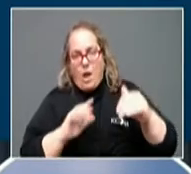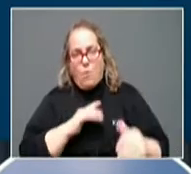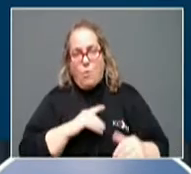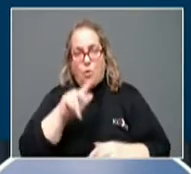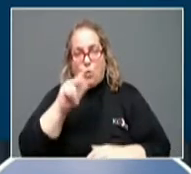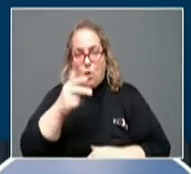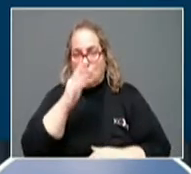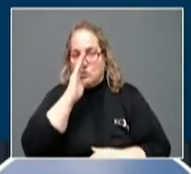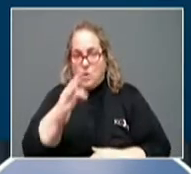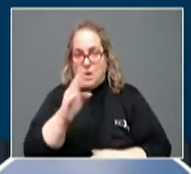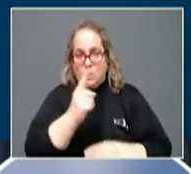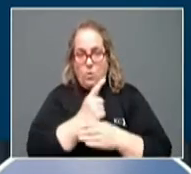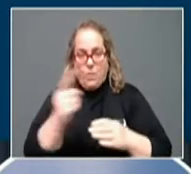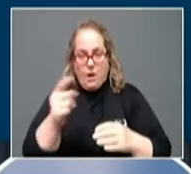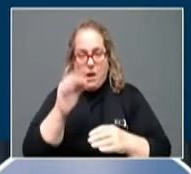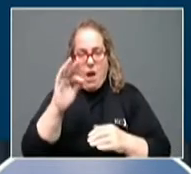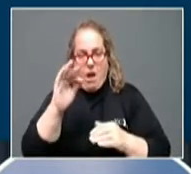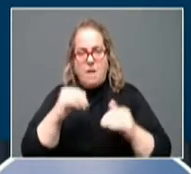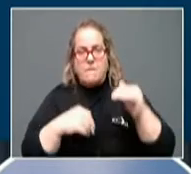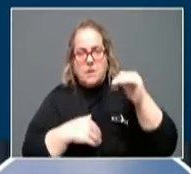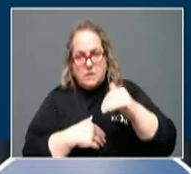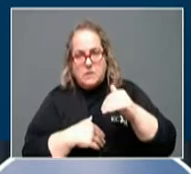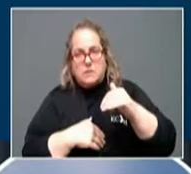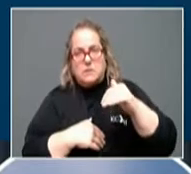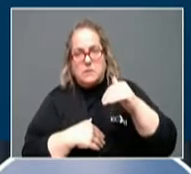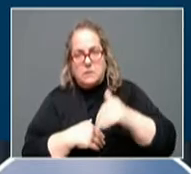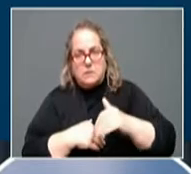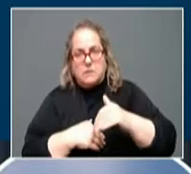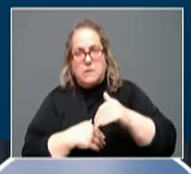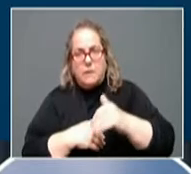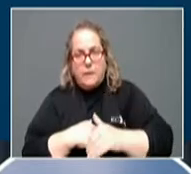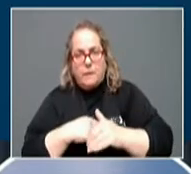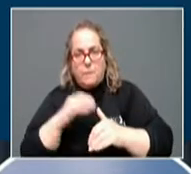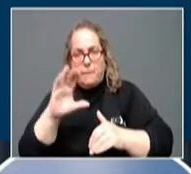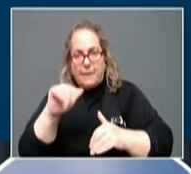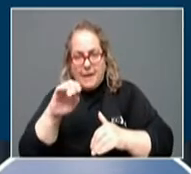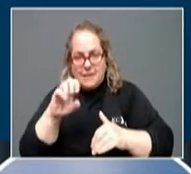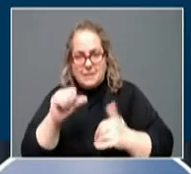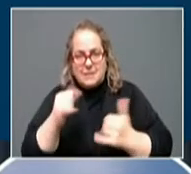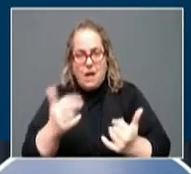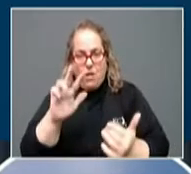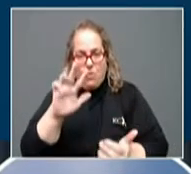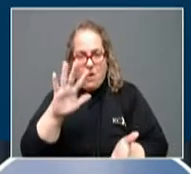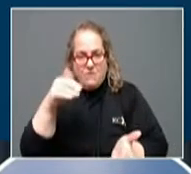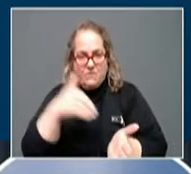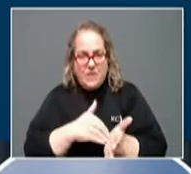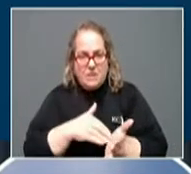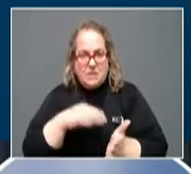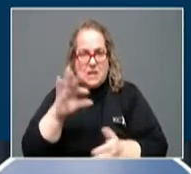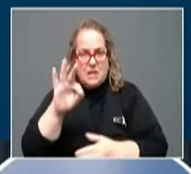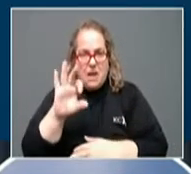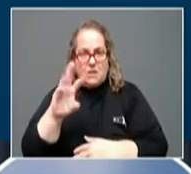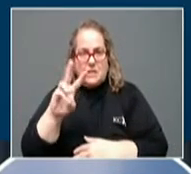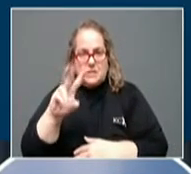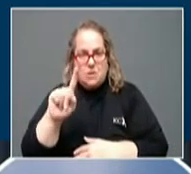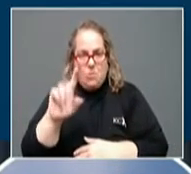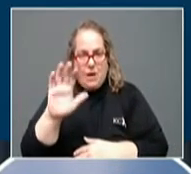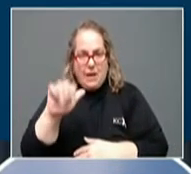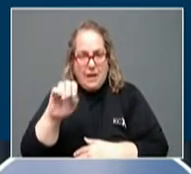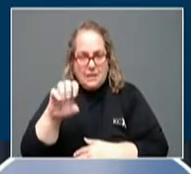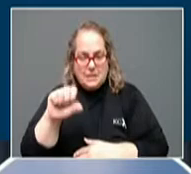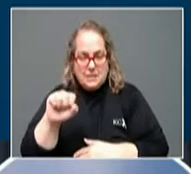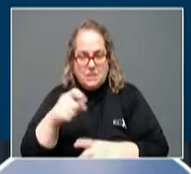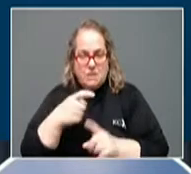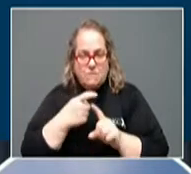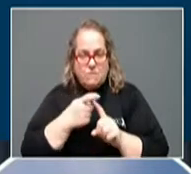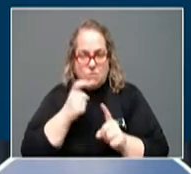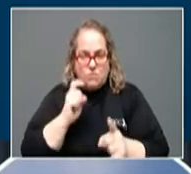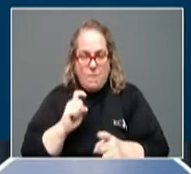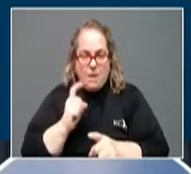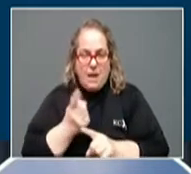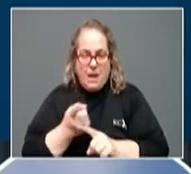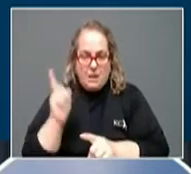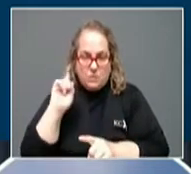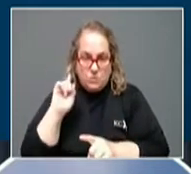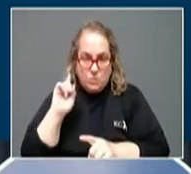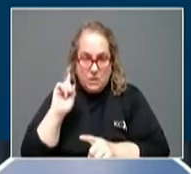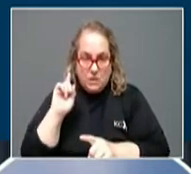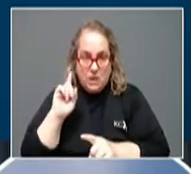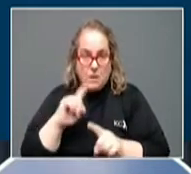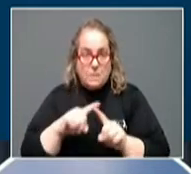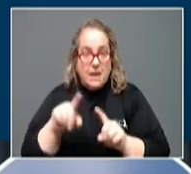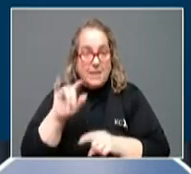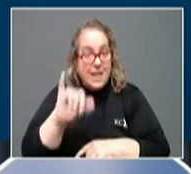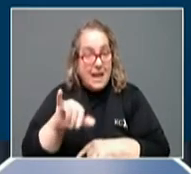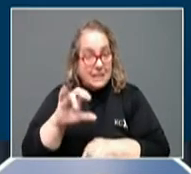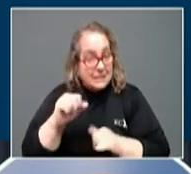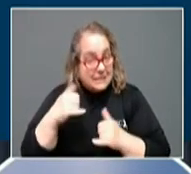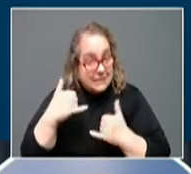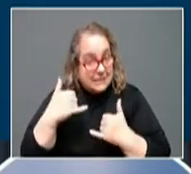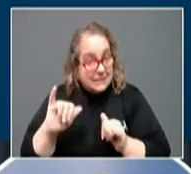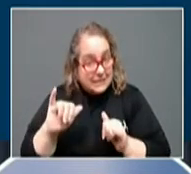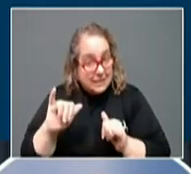of declining cases Now. cases from last week. But that is still the 6th highest